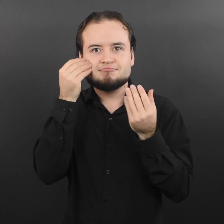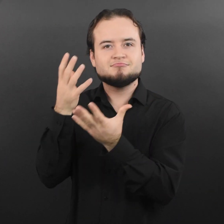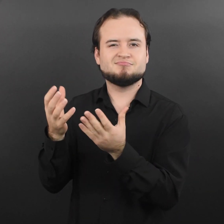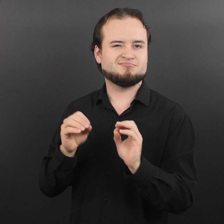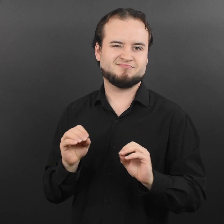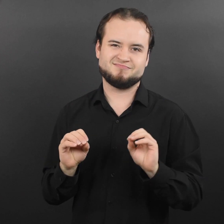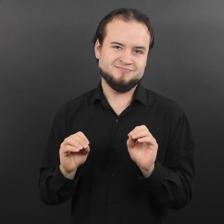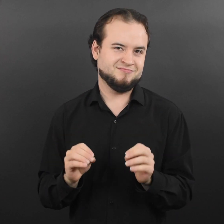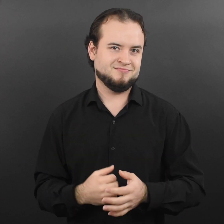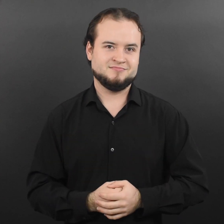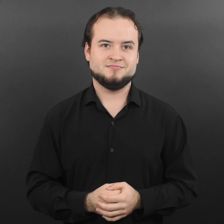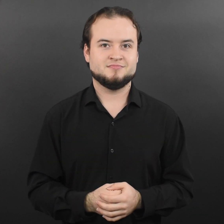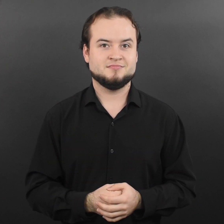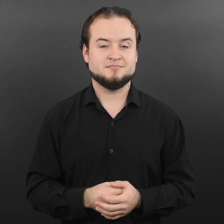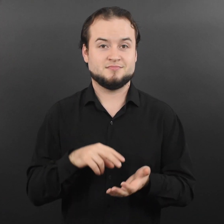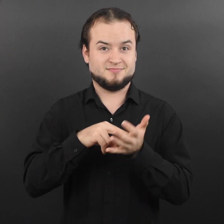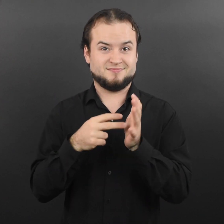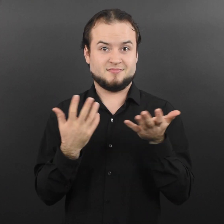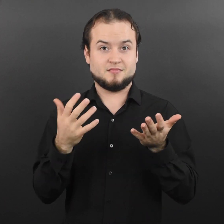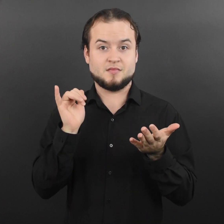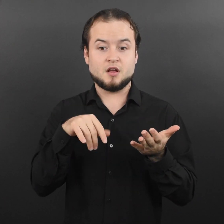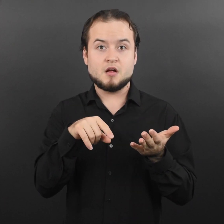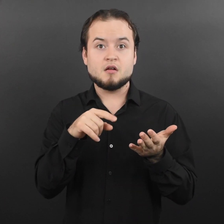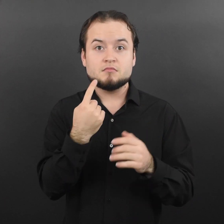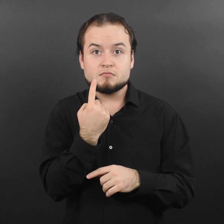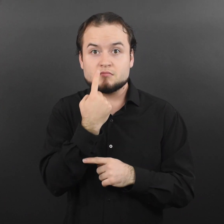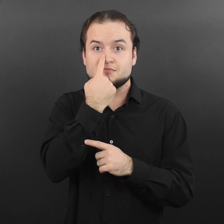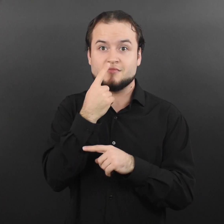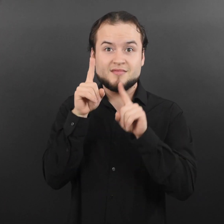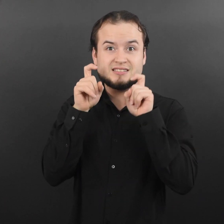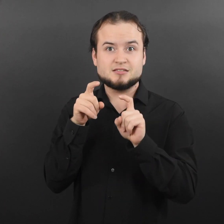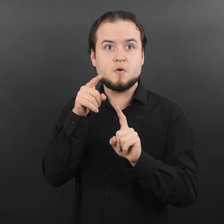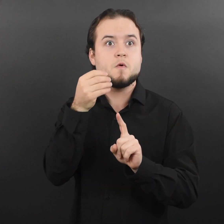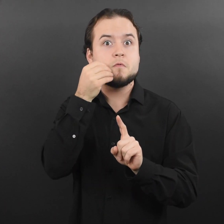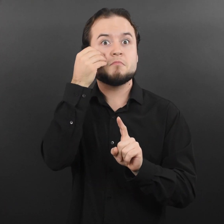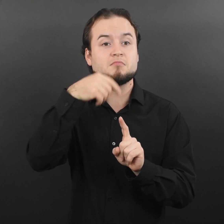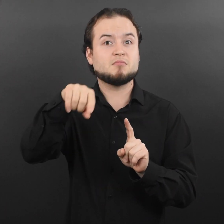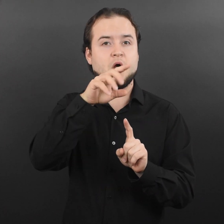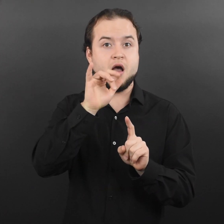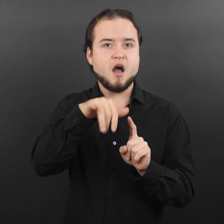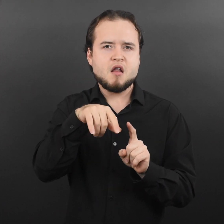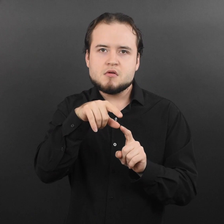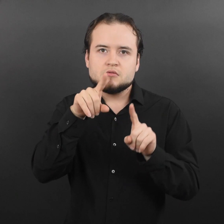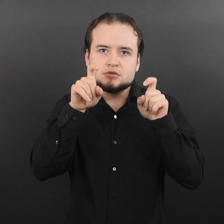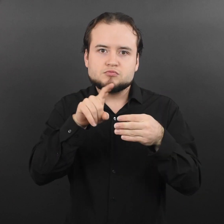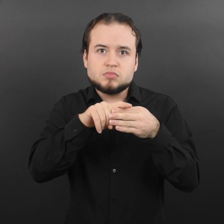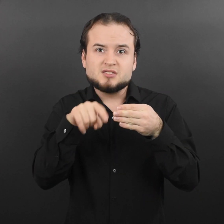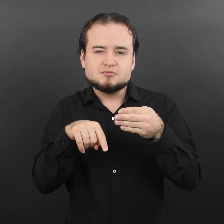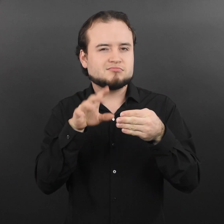The results from these rapid tests will not be included in Minnesota COVID-19 data.